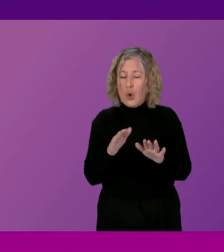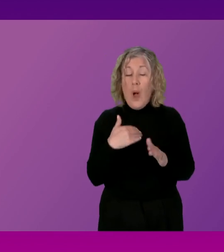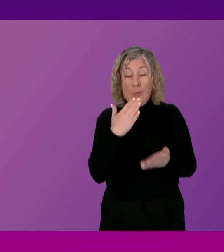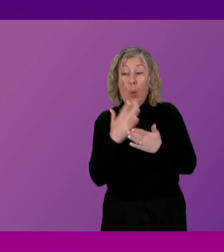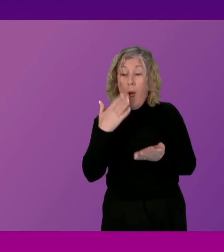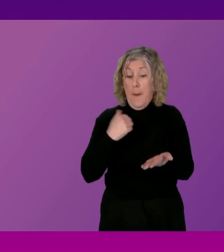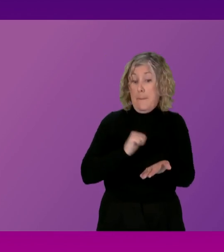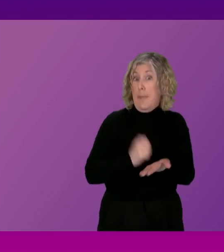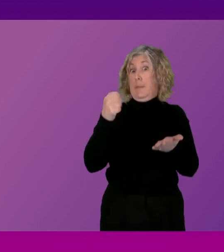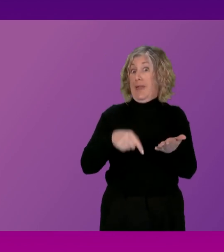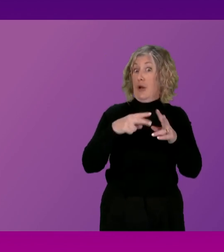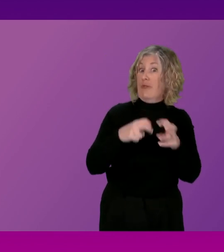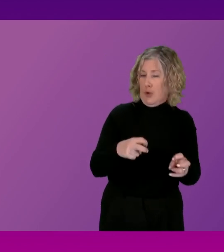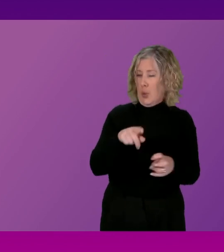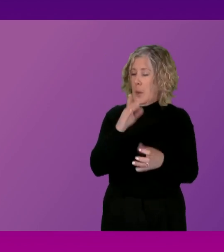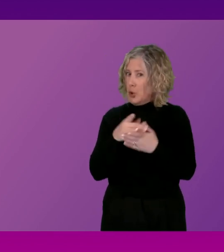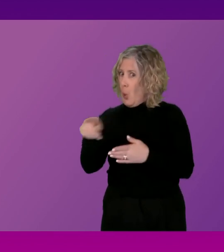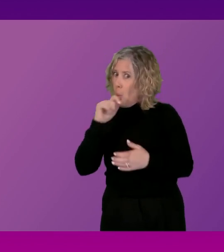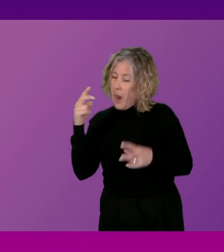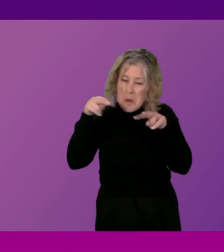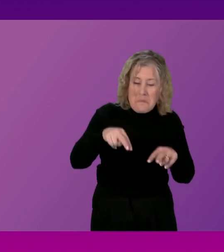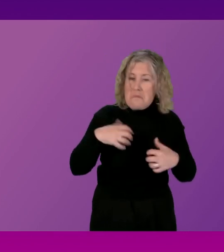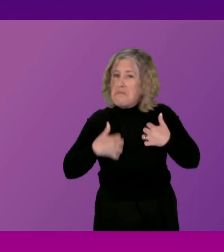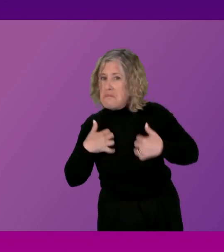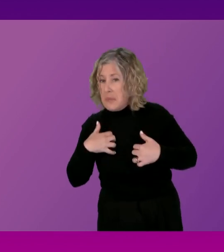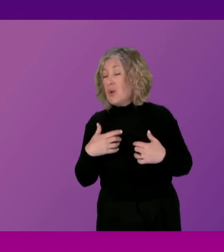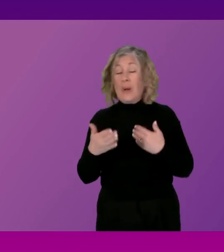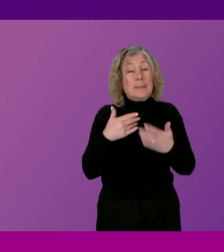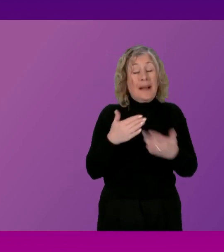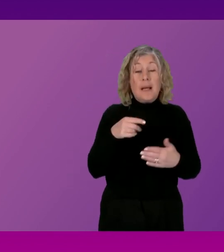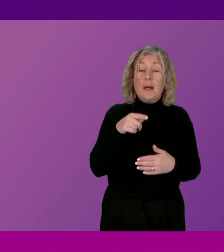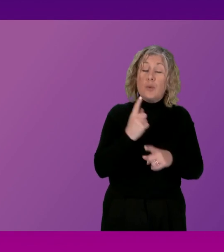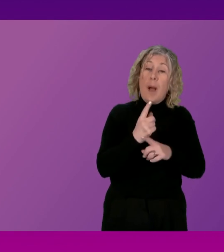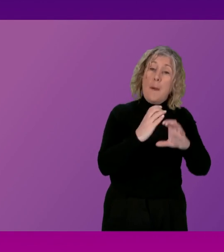However, wherever we can act, whether that is on our buses, in removing peak rail fares,